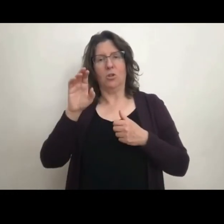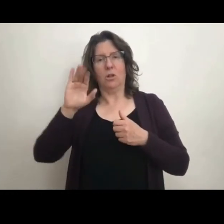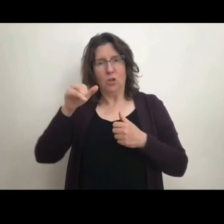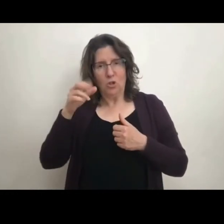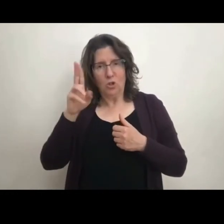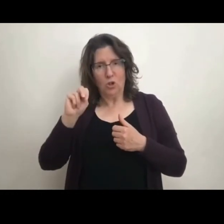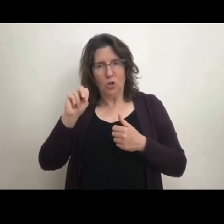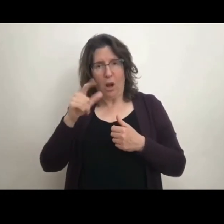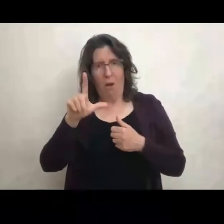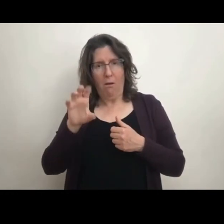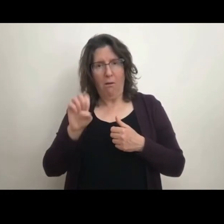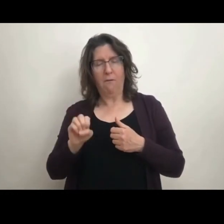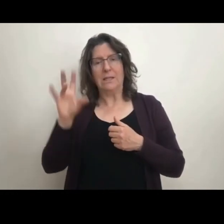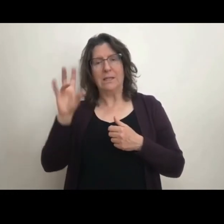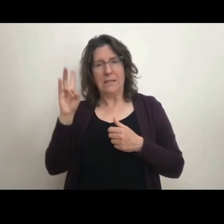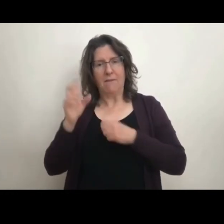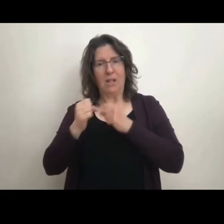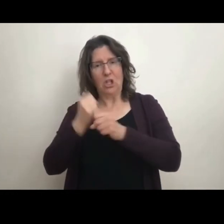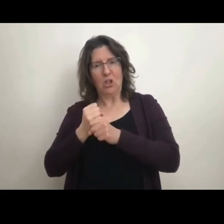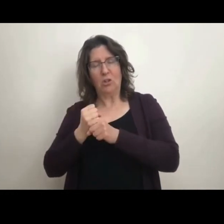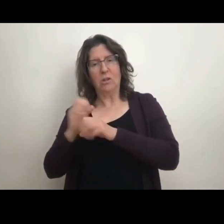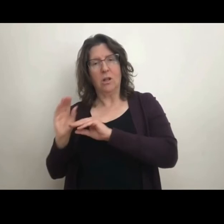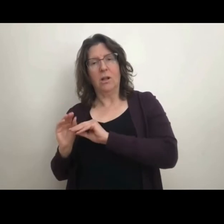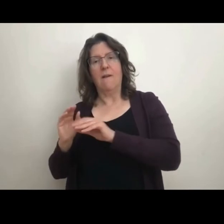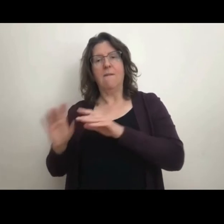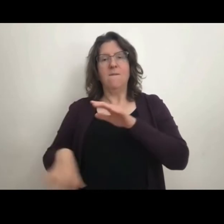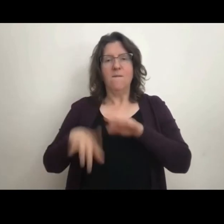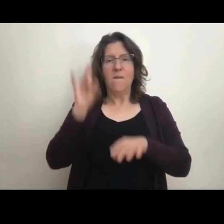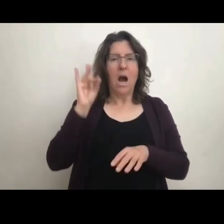who lived in the jungle for seven years . . .